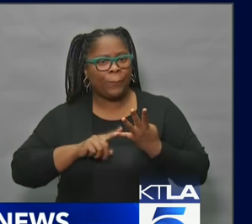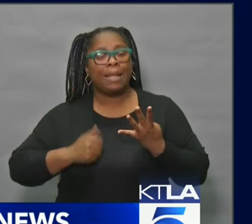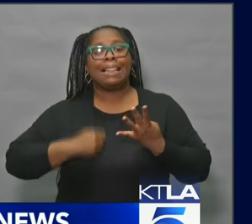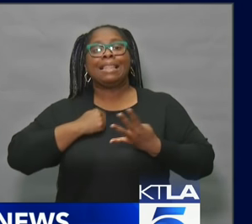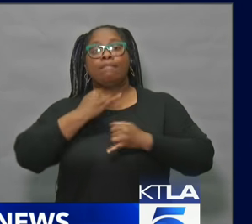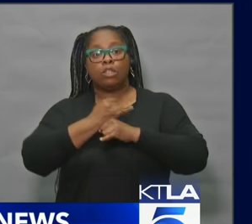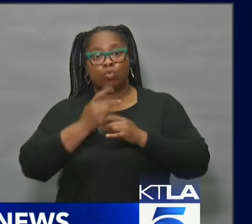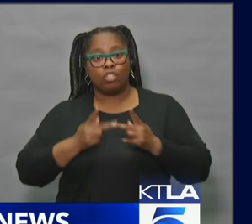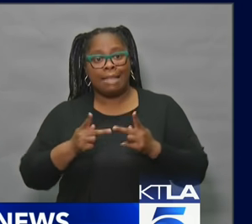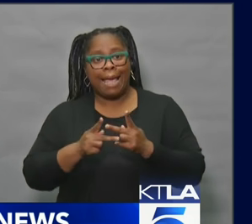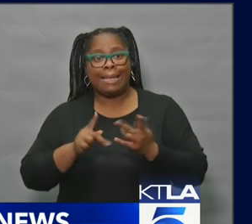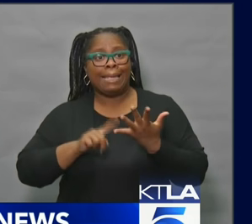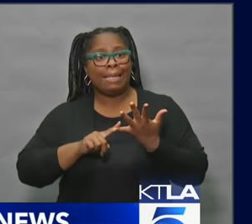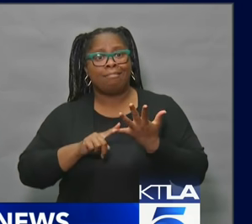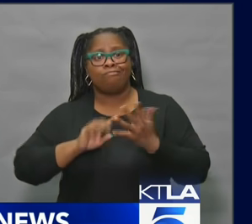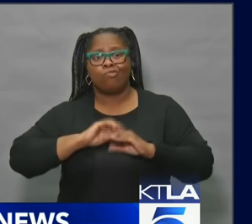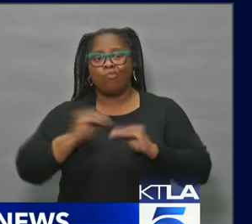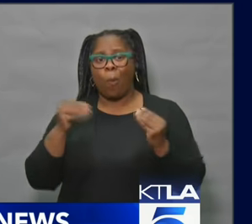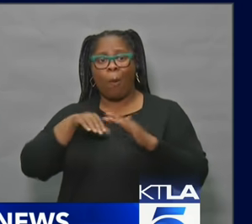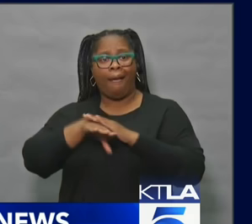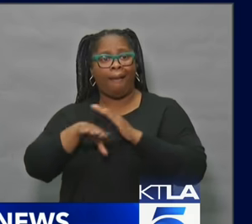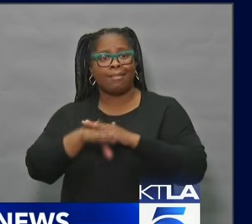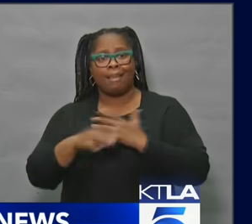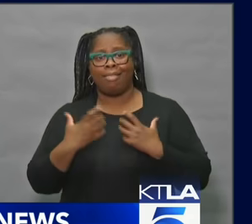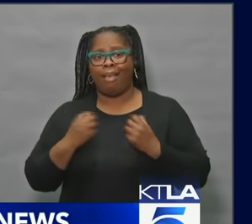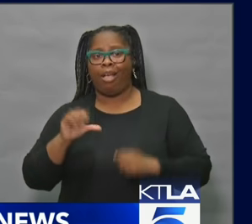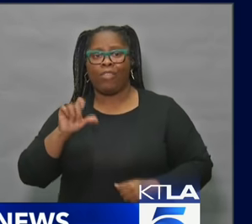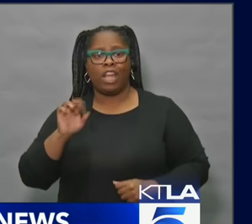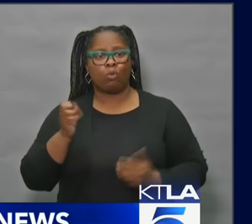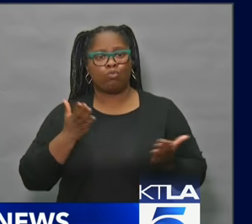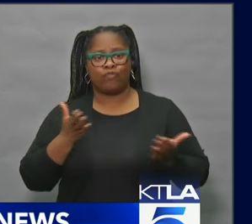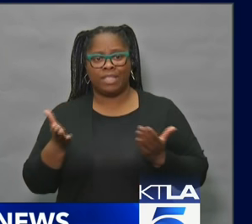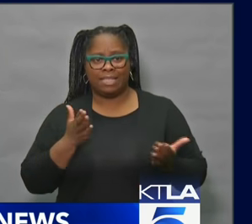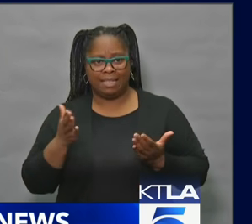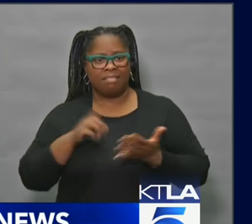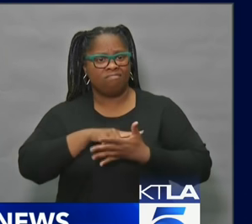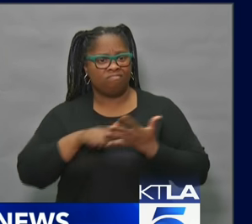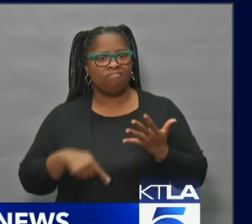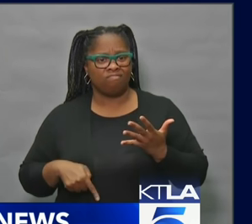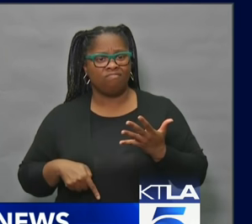HEALTH CONDITIONS. OUR ELDERLY ARE EXPERIENCING HOMELESSNESS LIVE IN INSTITUTIONAL SETTINGS